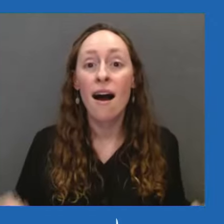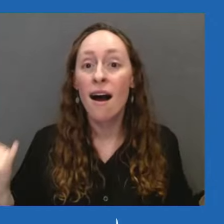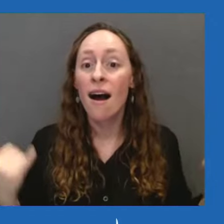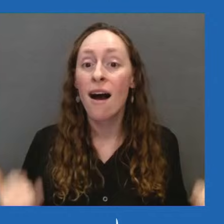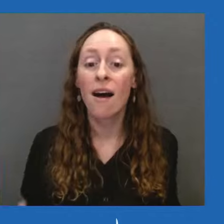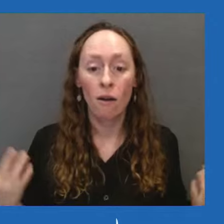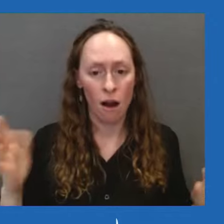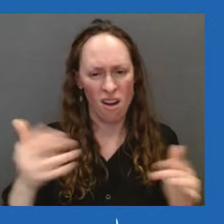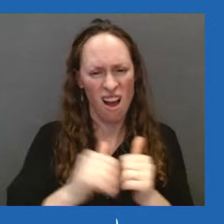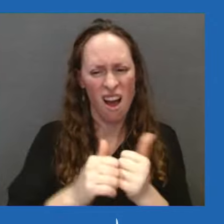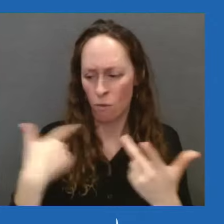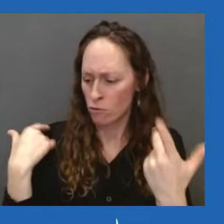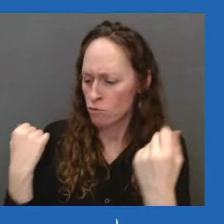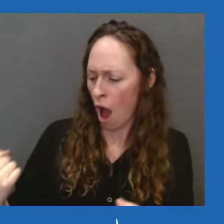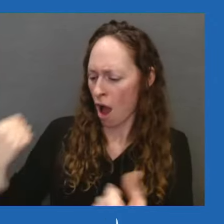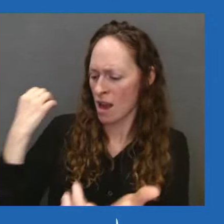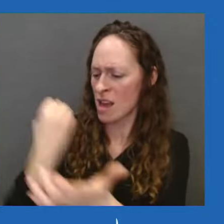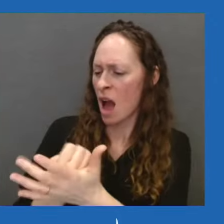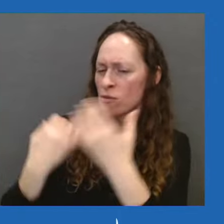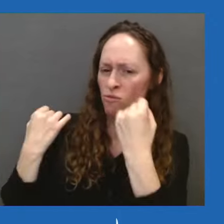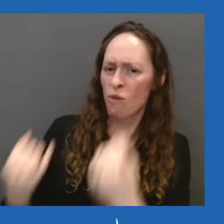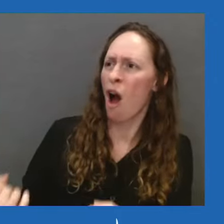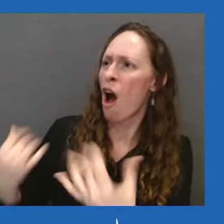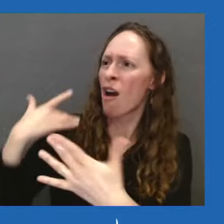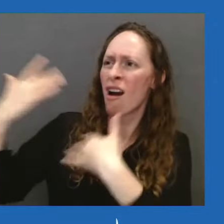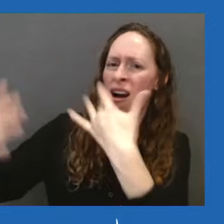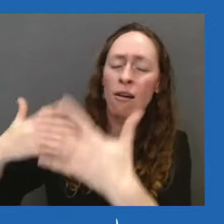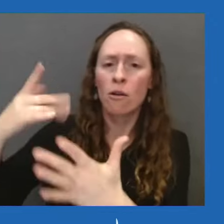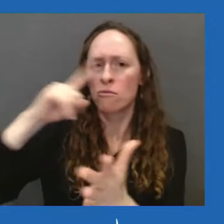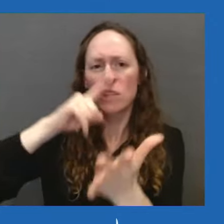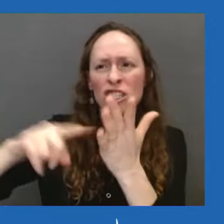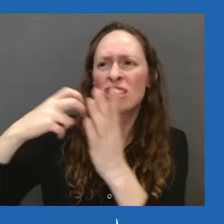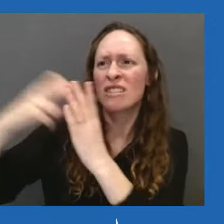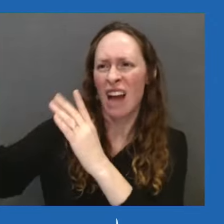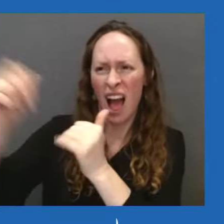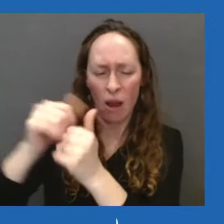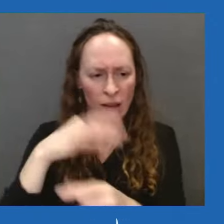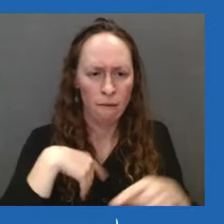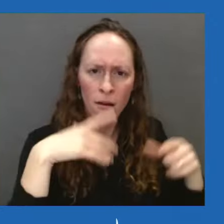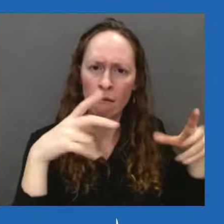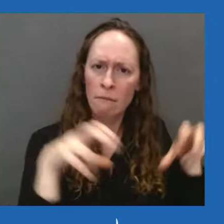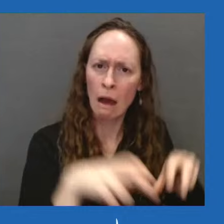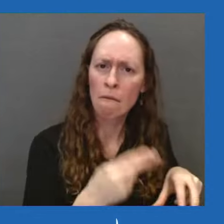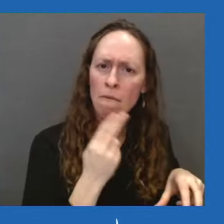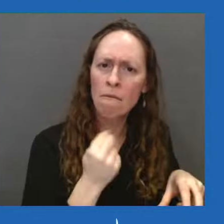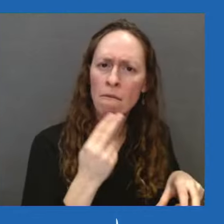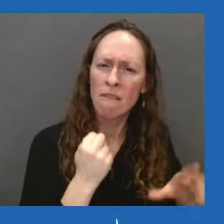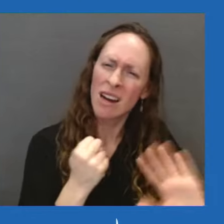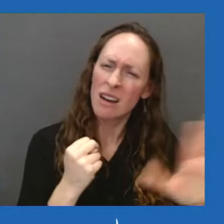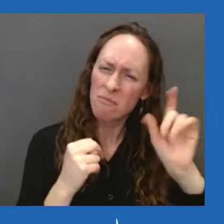in research and development as a nation. That's why we're leading the world. Over time, that went down to 0.7 percent,